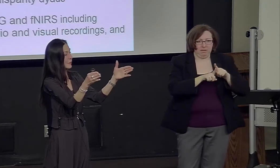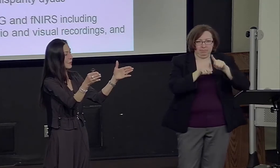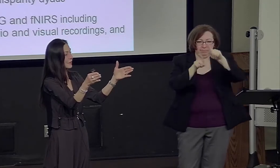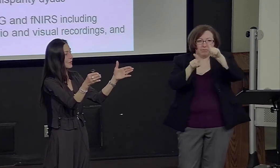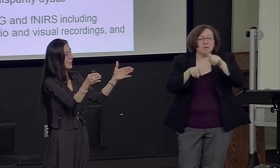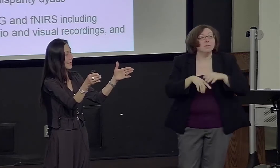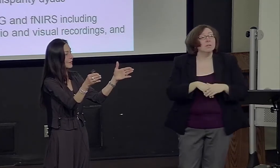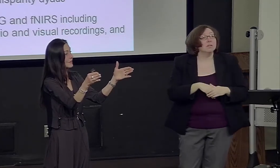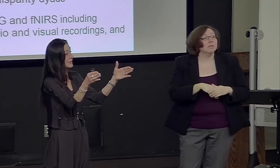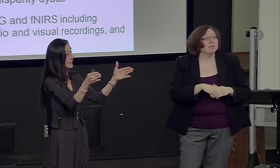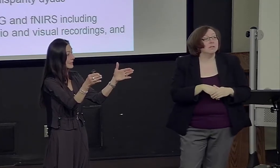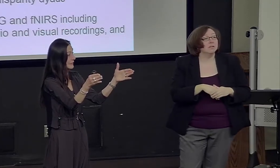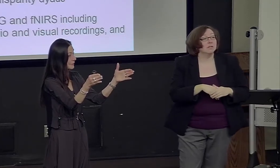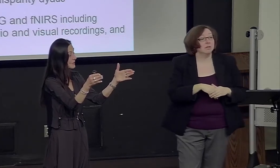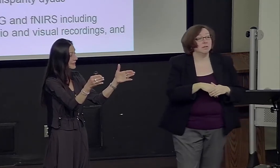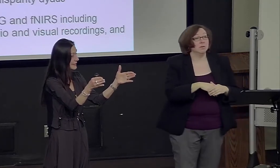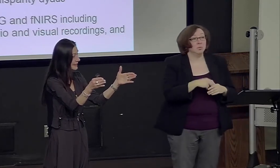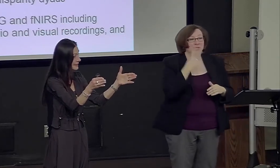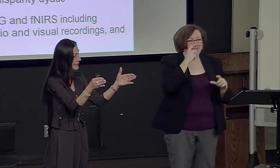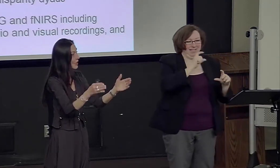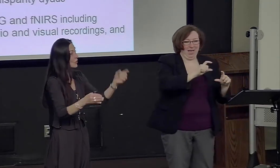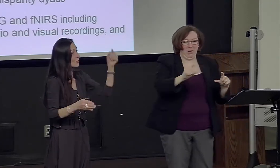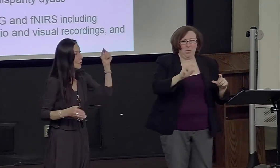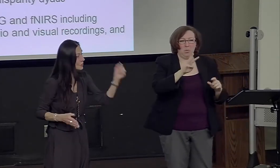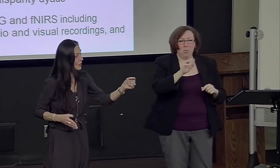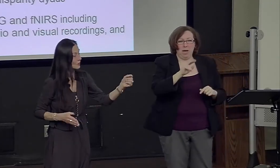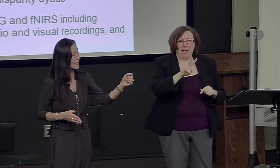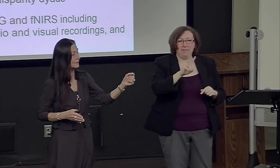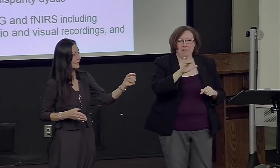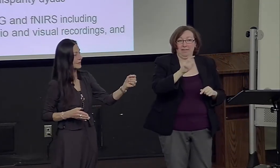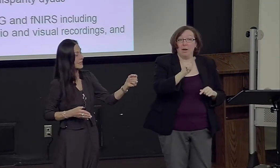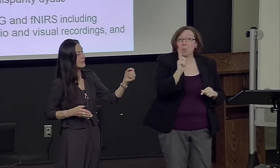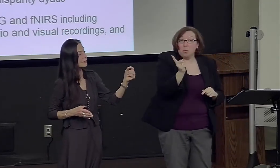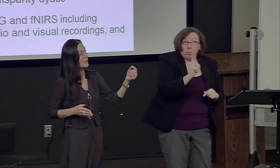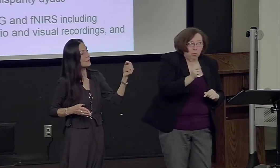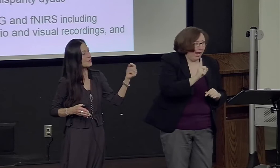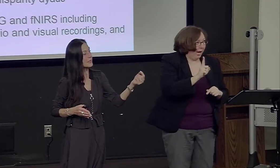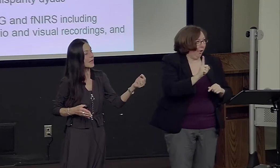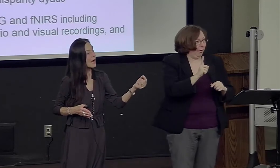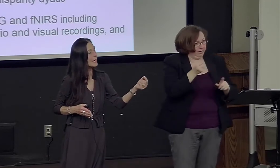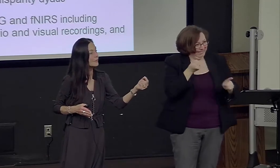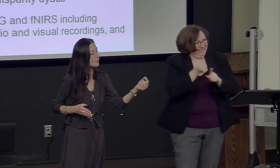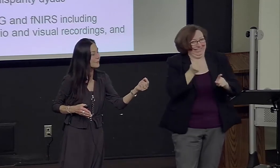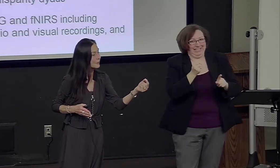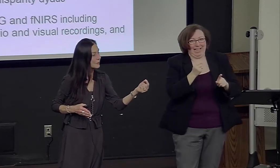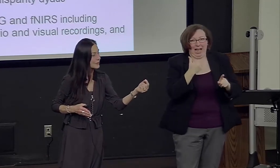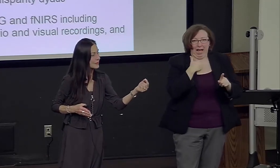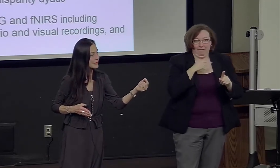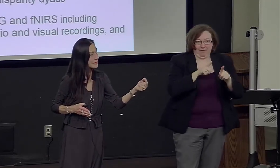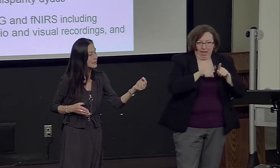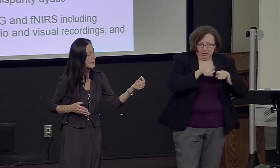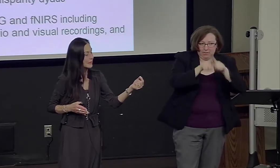that where the coherence difference exists, those are wavelengths that represent higher frequencies